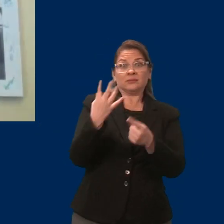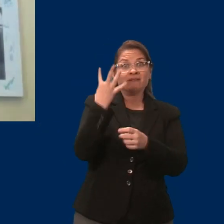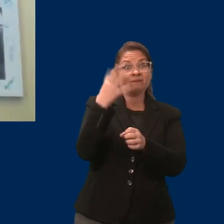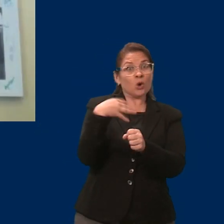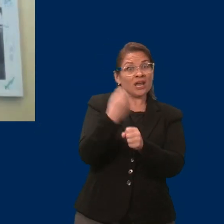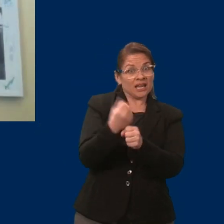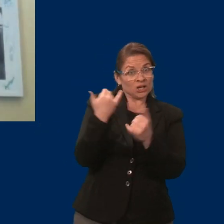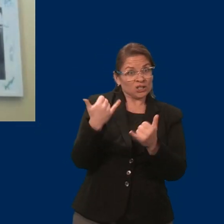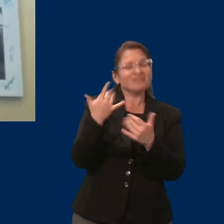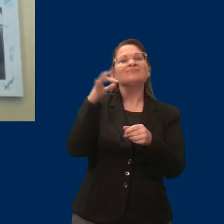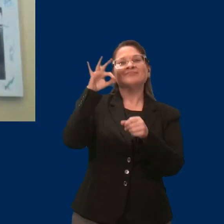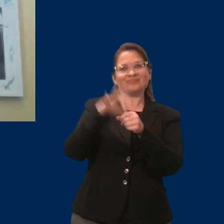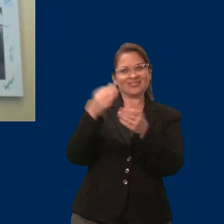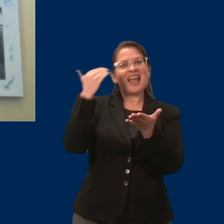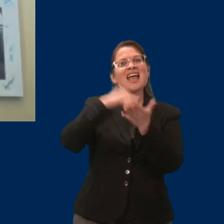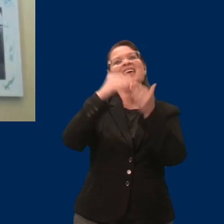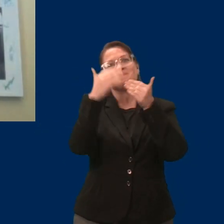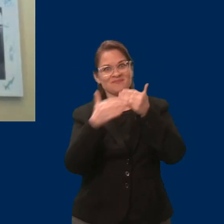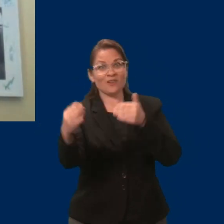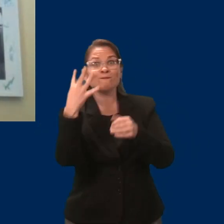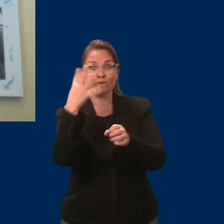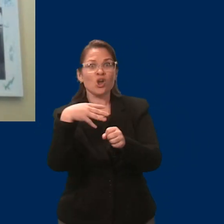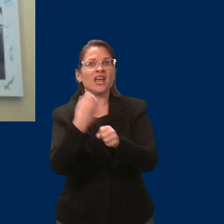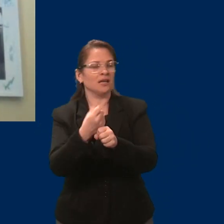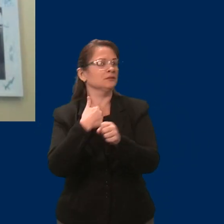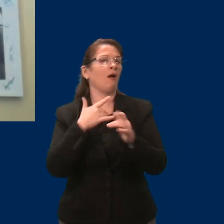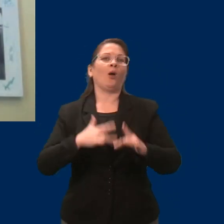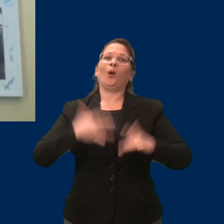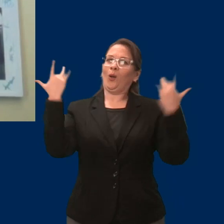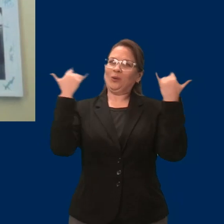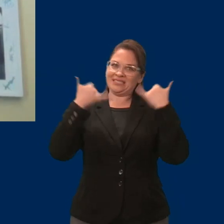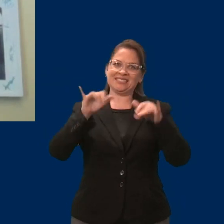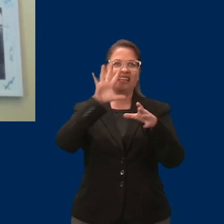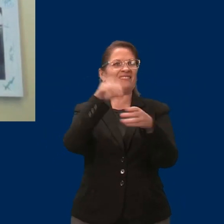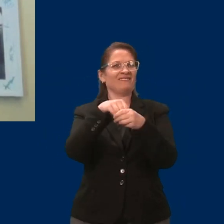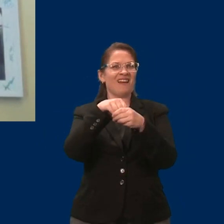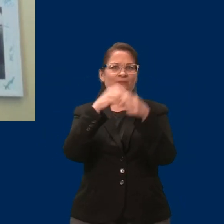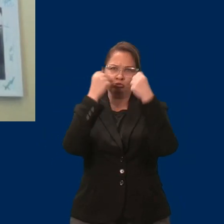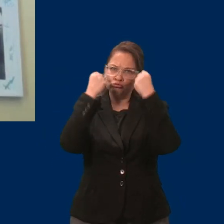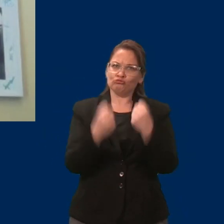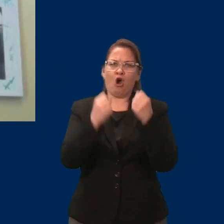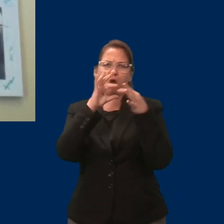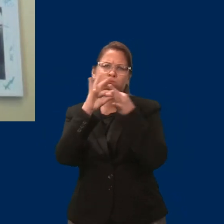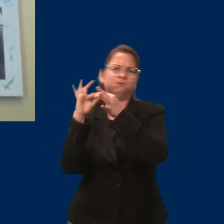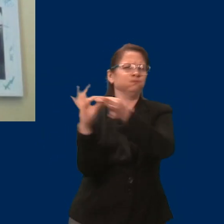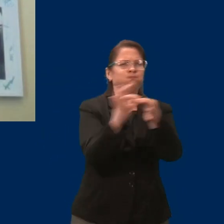it's an opportunity for us to even strengthen those partnerships even more, and making sure